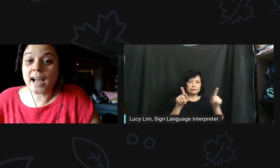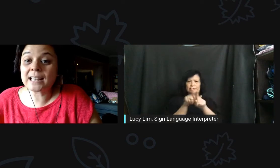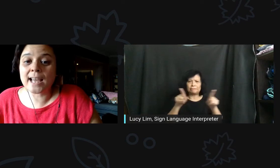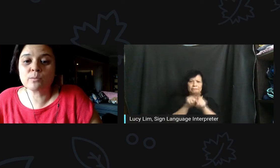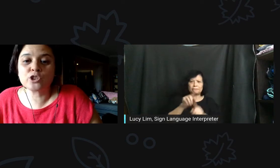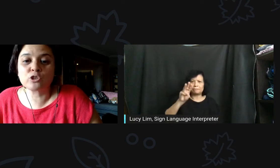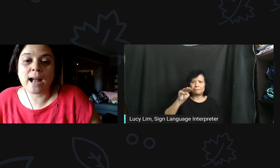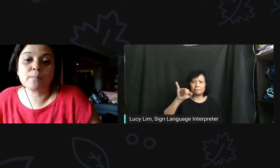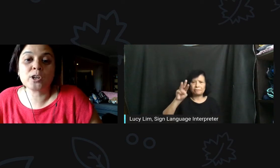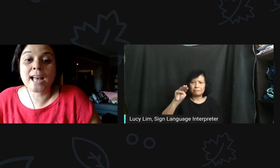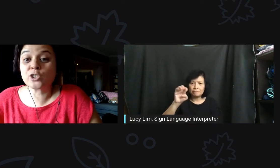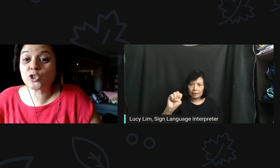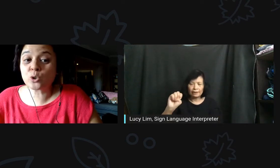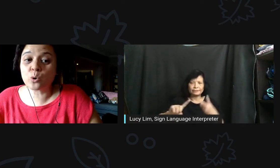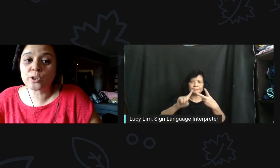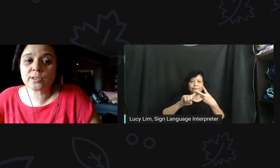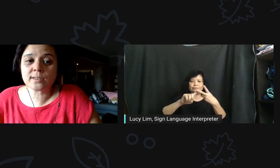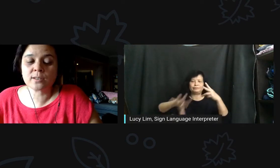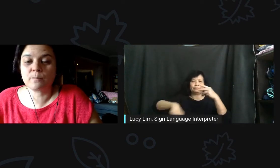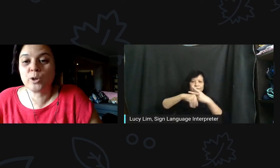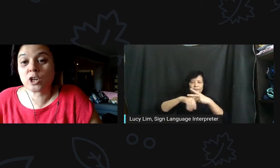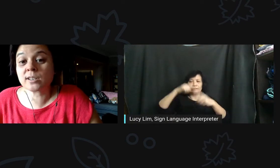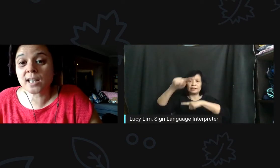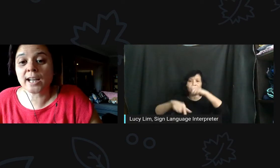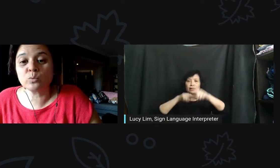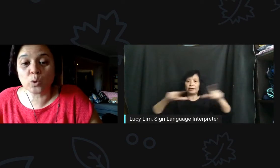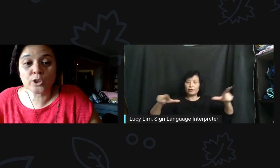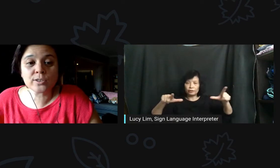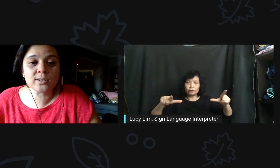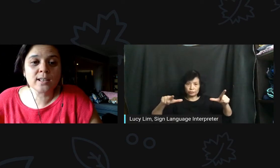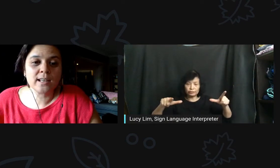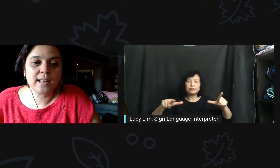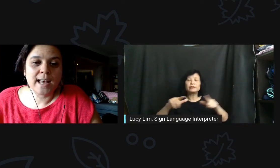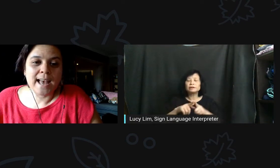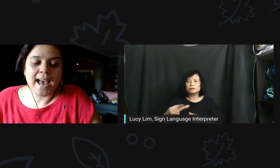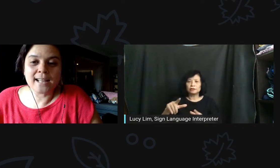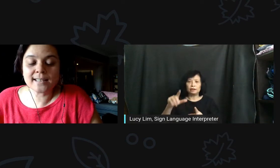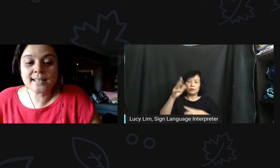sign language grammar and sords which are sign words